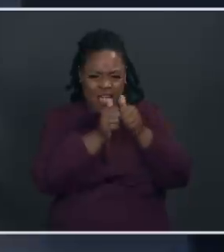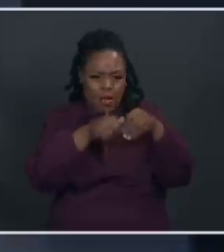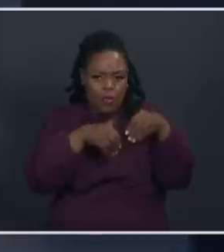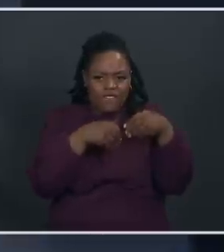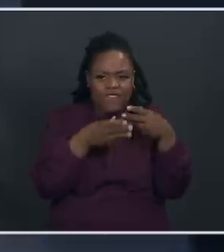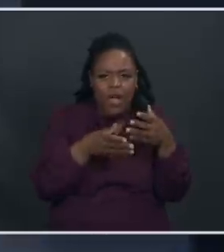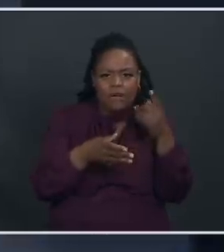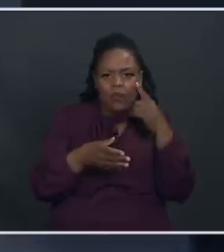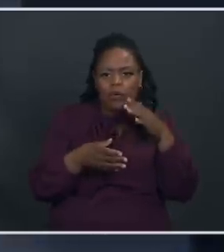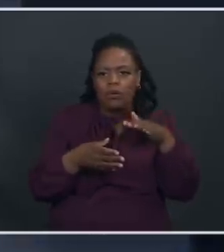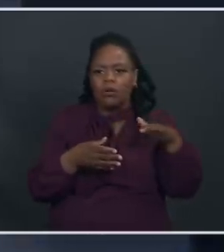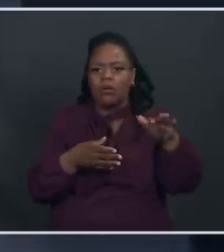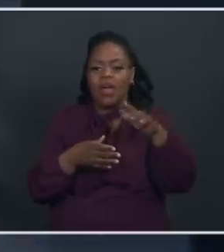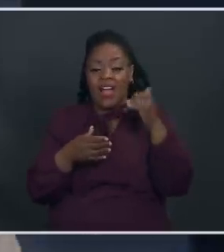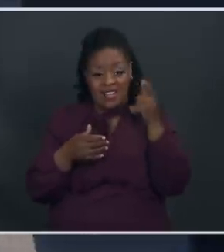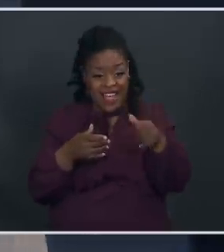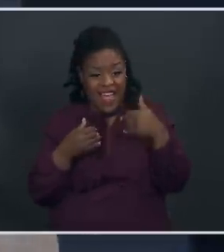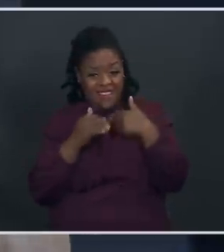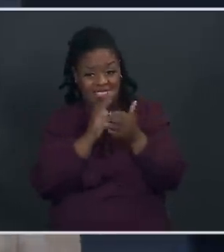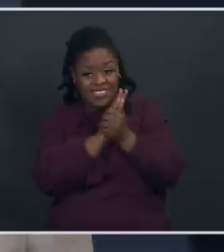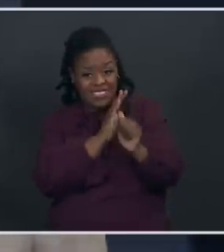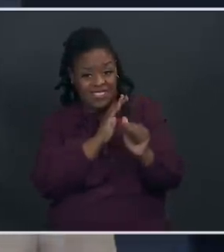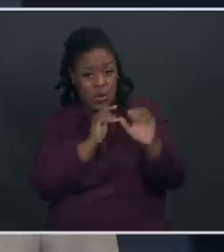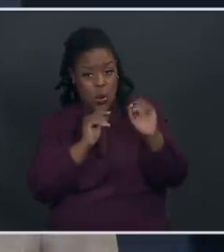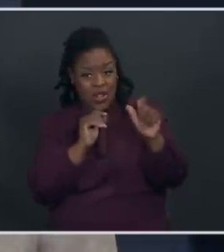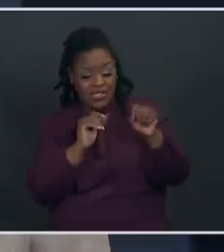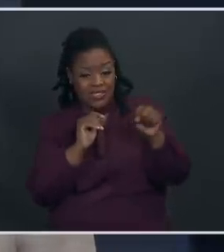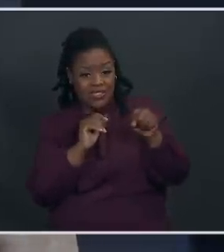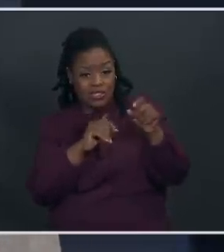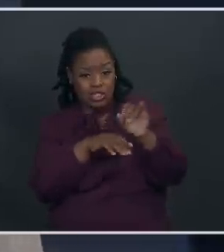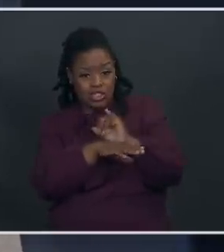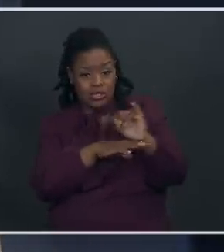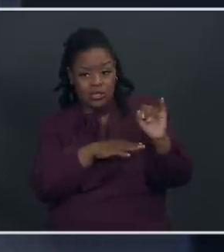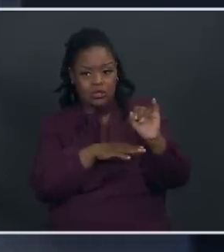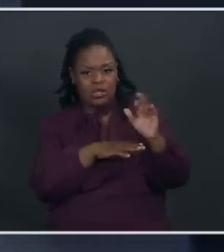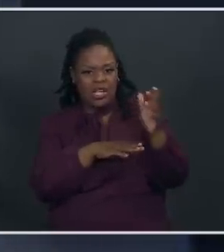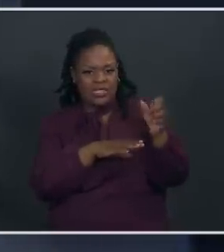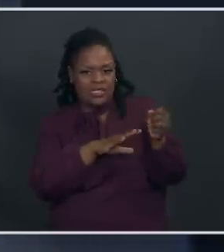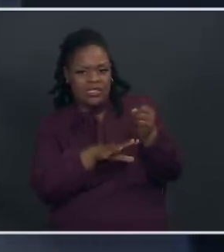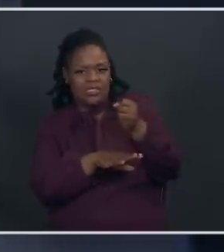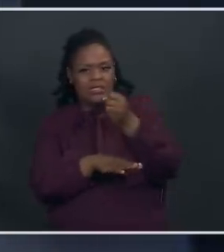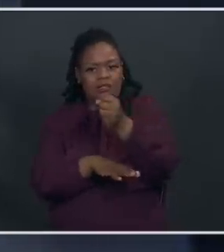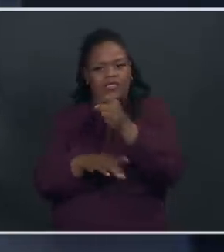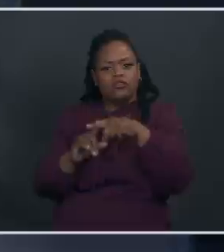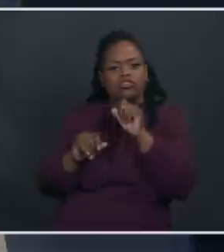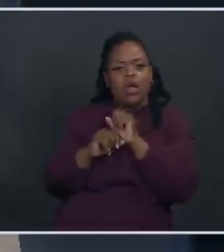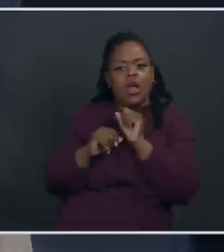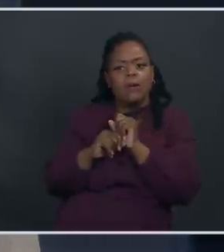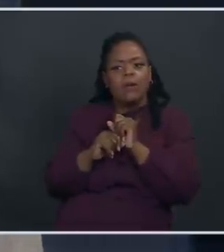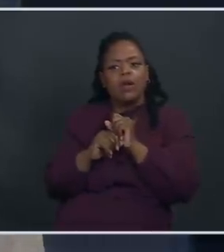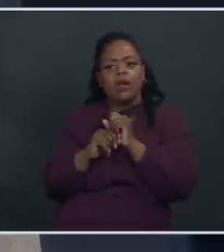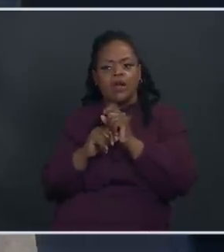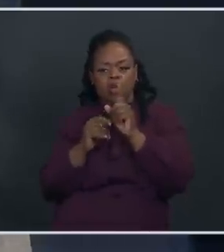where they are, to start looking at those old abandoned oil and gas wells that are spewing out methane